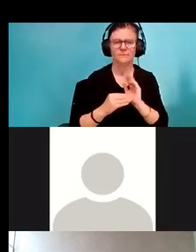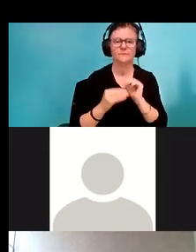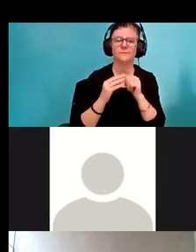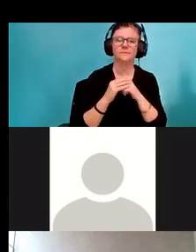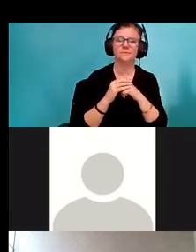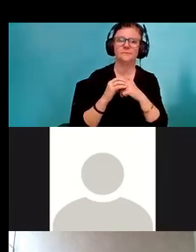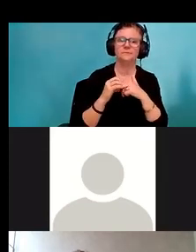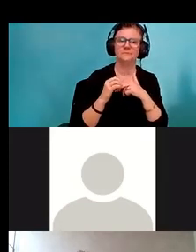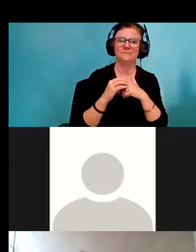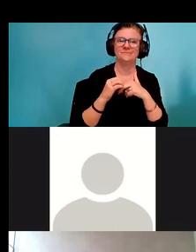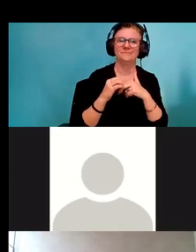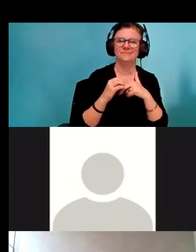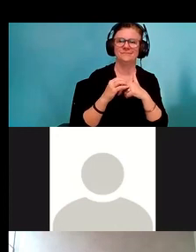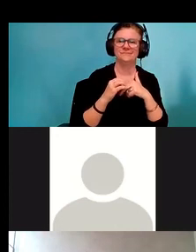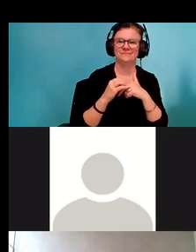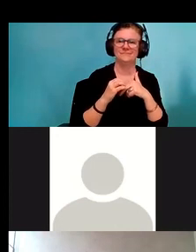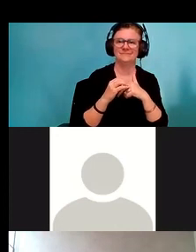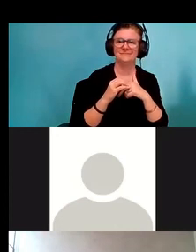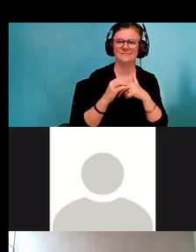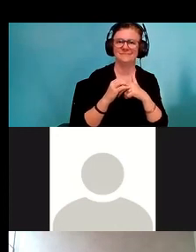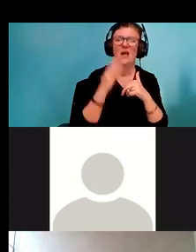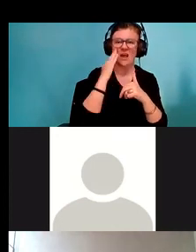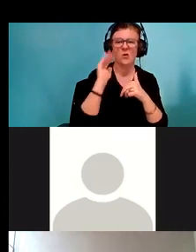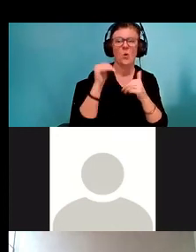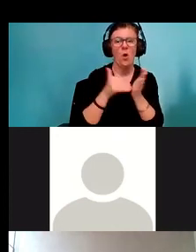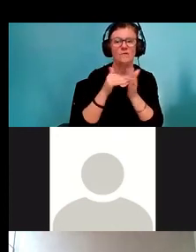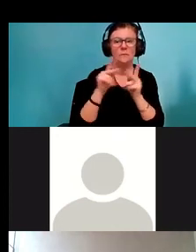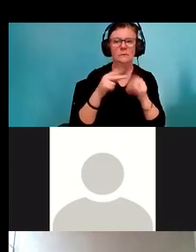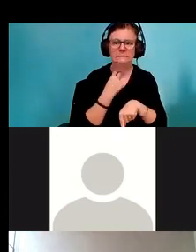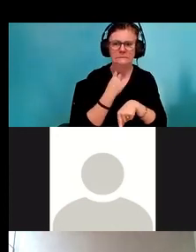Something that hangs folks a lot of times, so just wanted to name that.